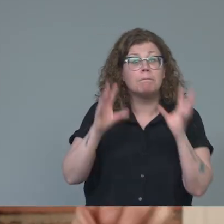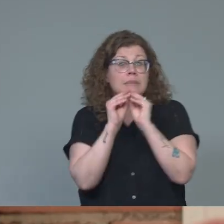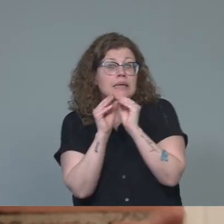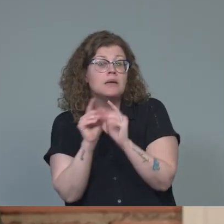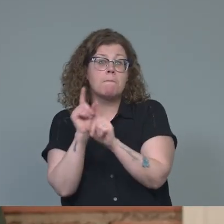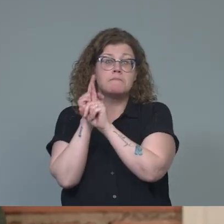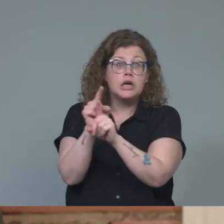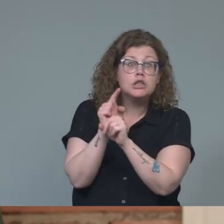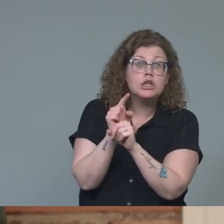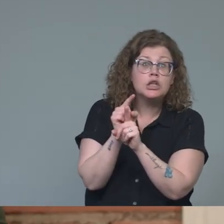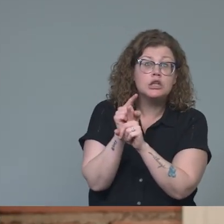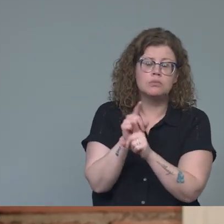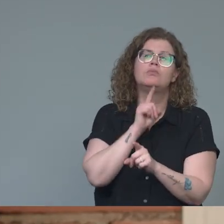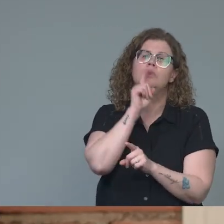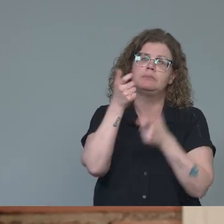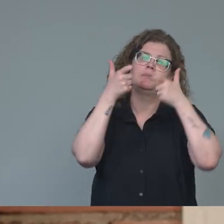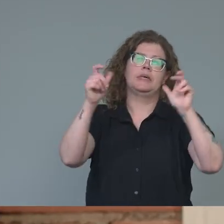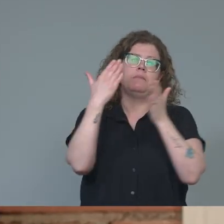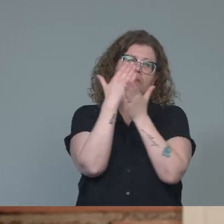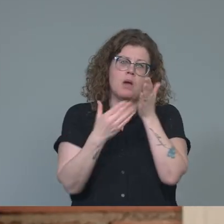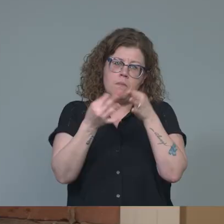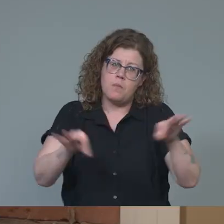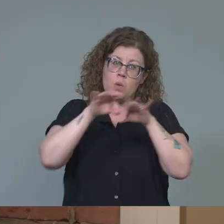alter the design that he created that eventually lived in that community.